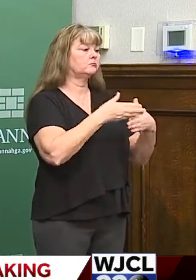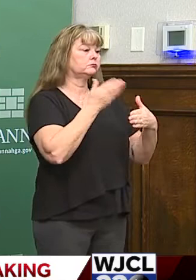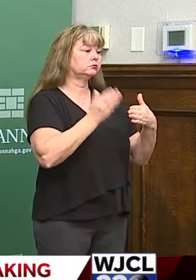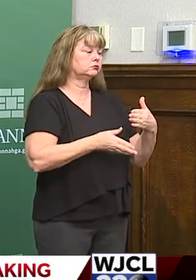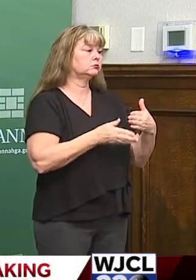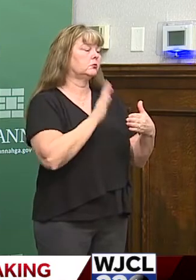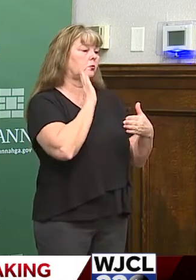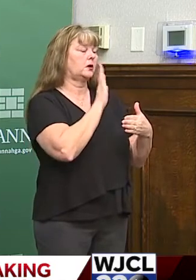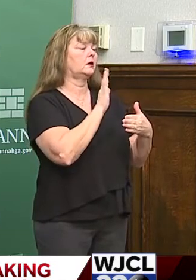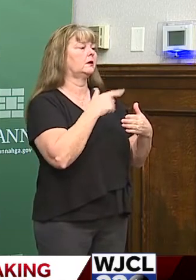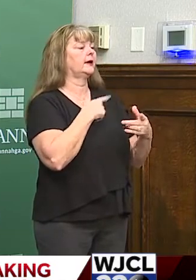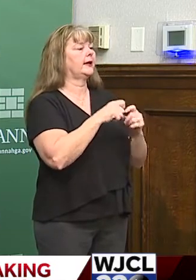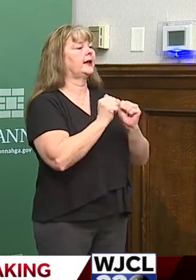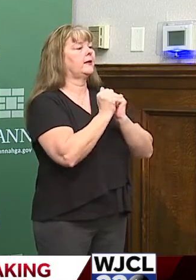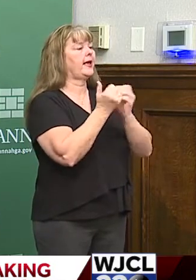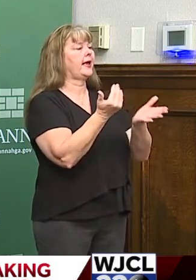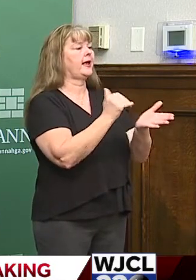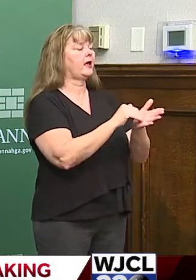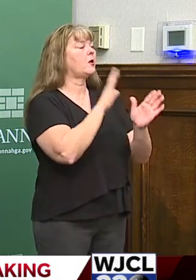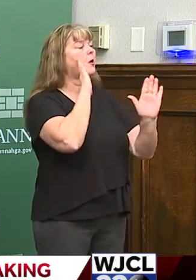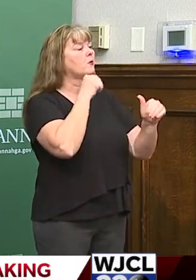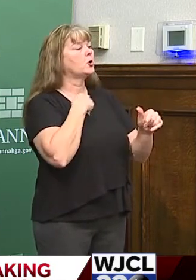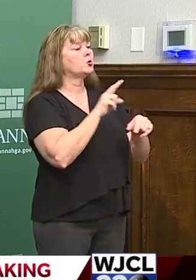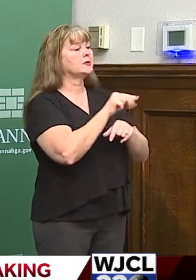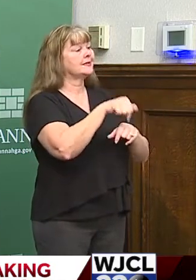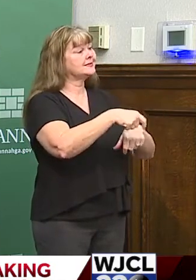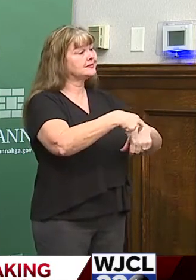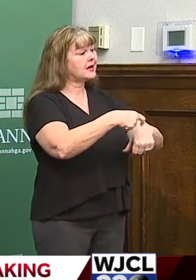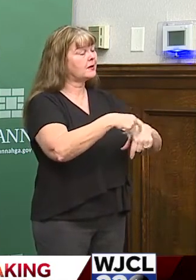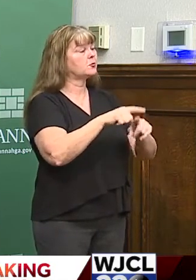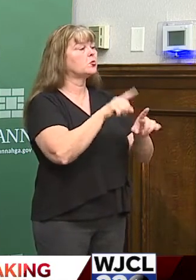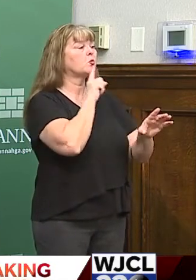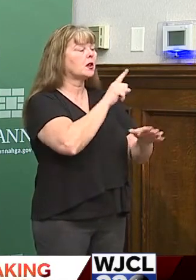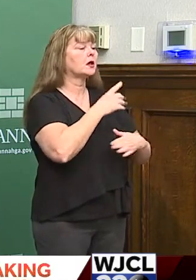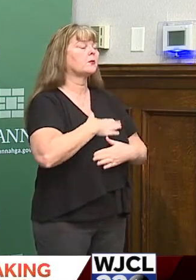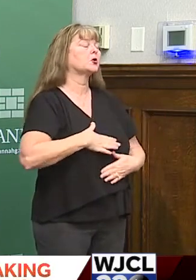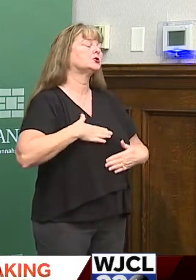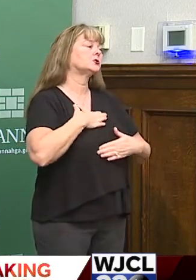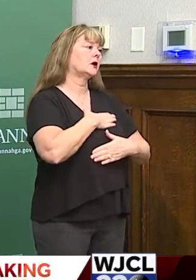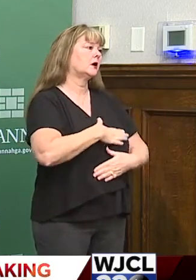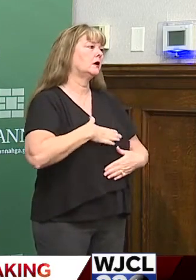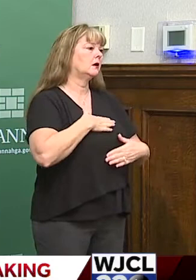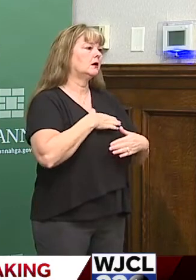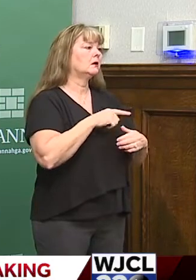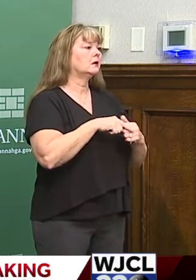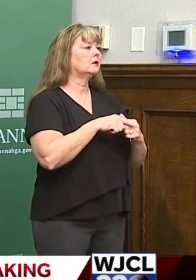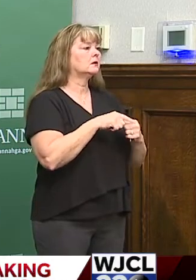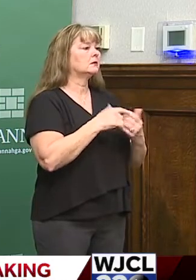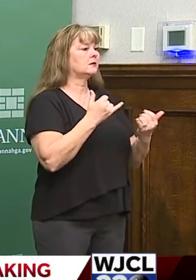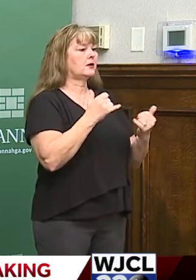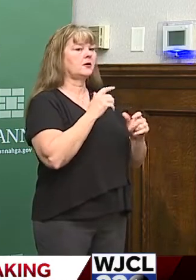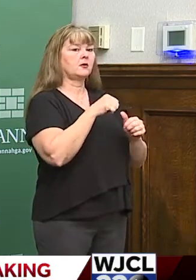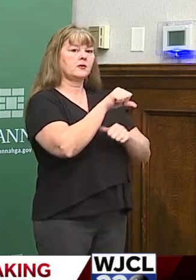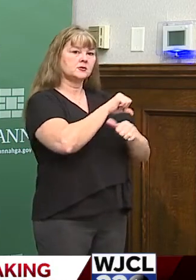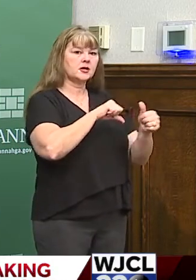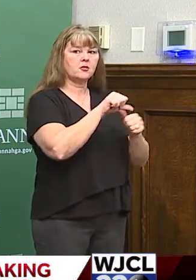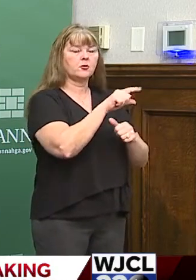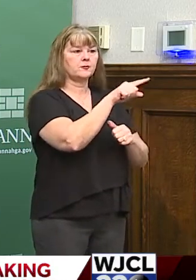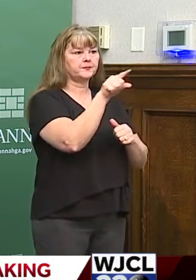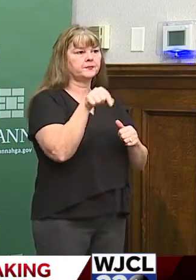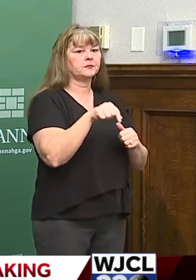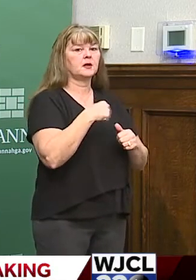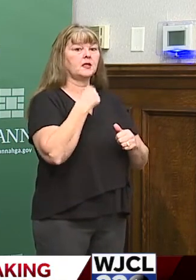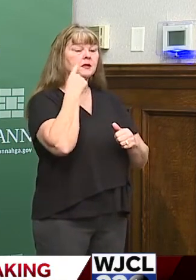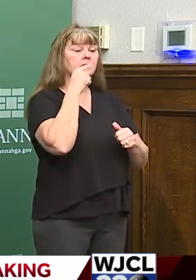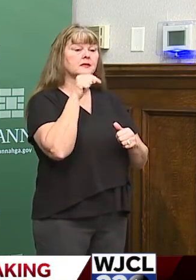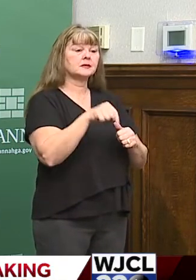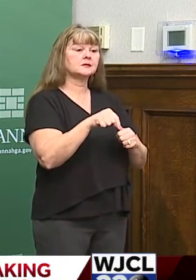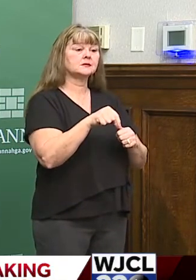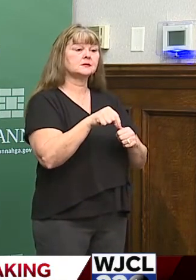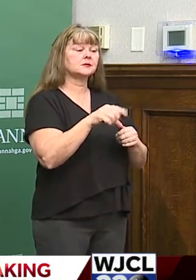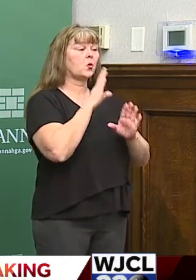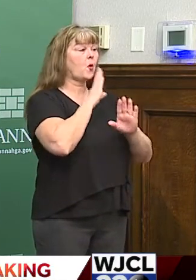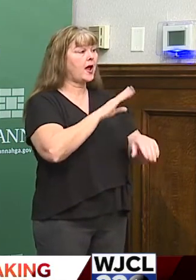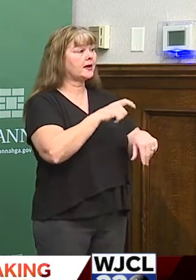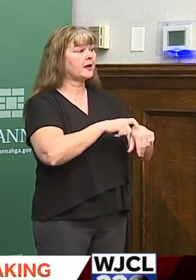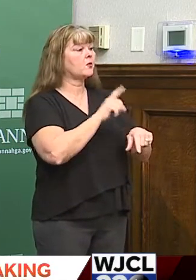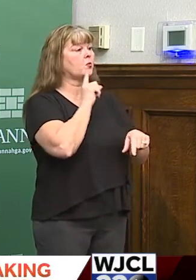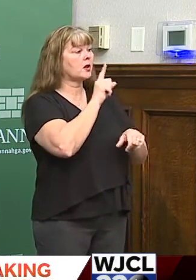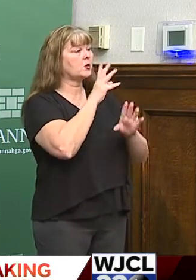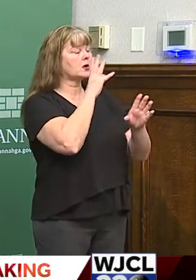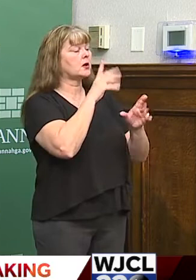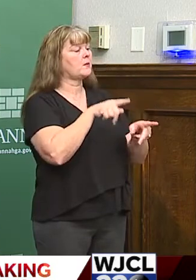THE MORE WE STAY APART NOW, THE SOONER WE WILL BE BACK TOGETHER AND HOPEFULLY WE'RE USING THIS TIME TO REALLY APPRECIATE THE PRESENCE OF EACH OTHER.